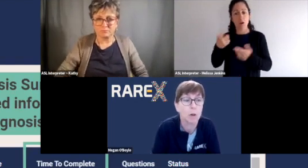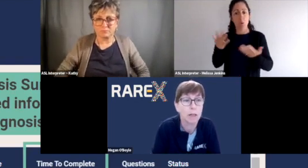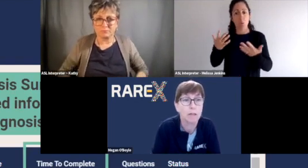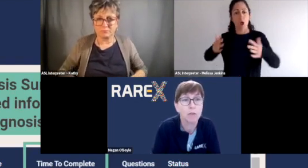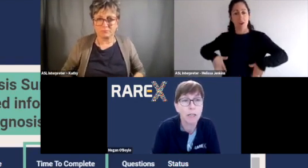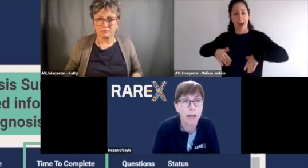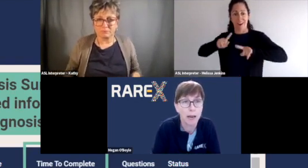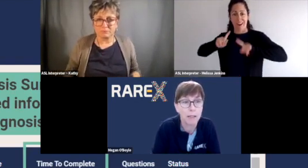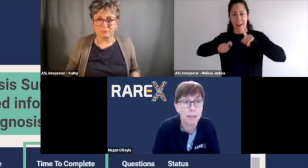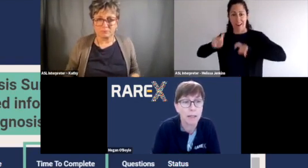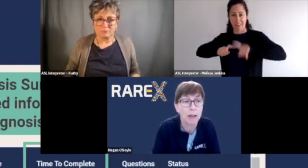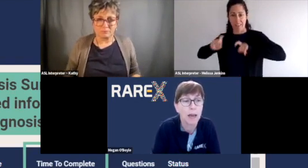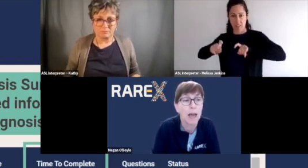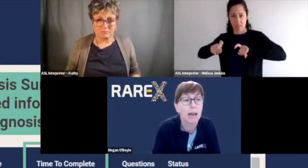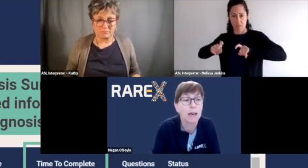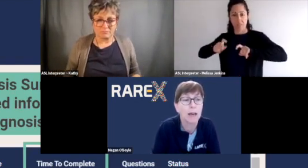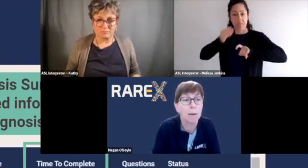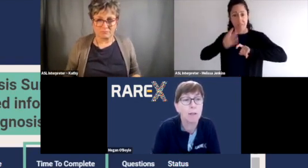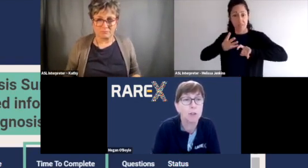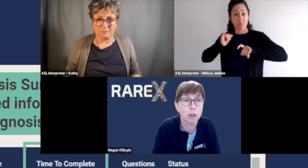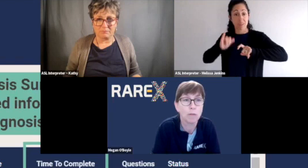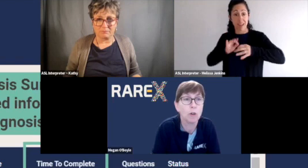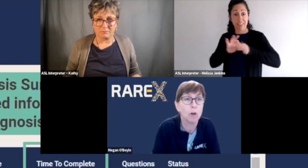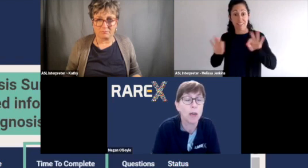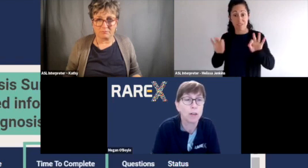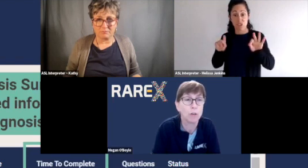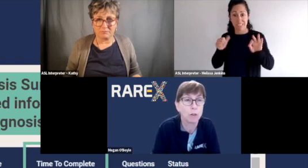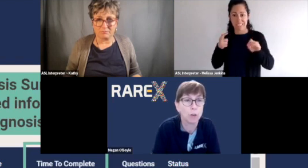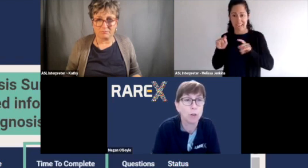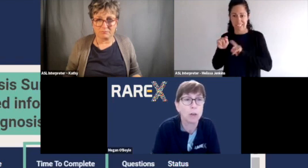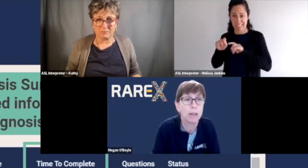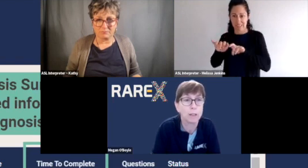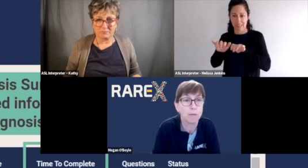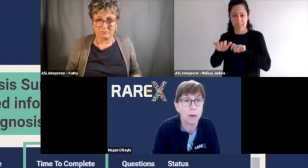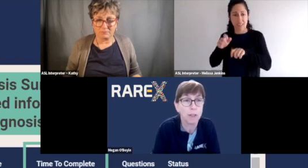So it's free text and I'm concerned if you go to that too soon, you're going to enter information